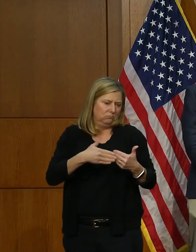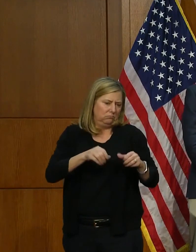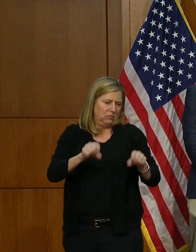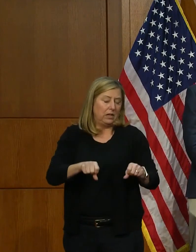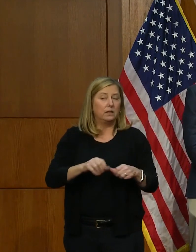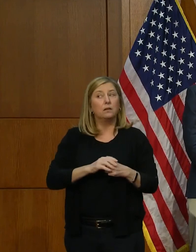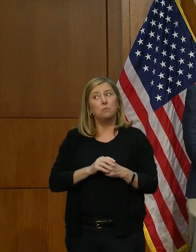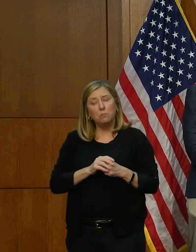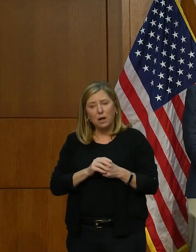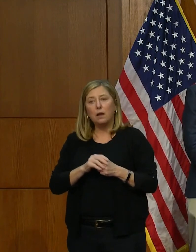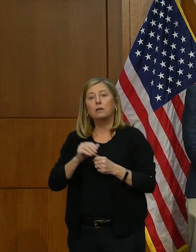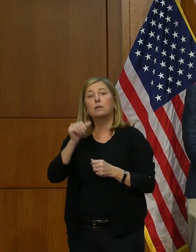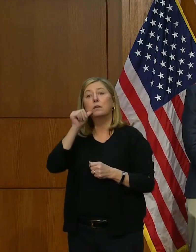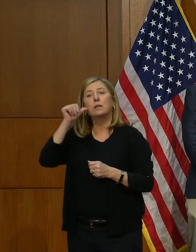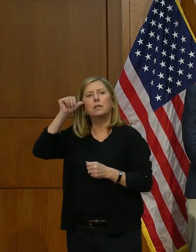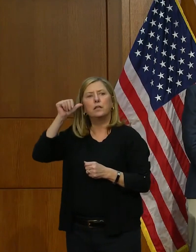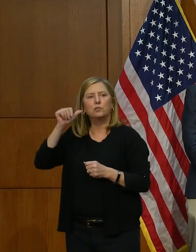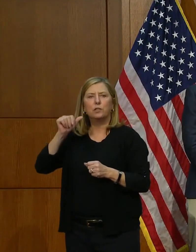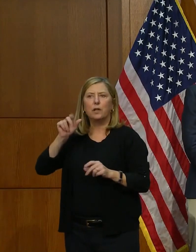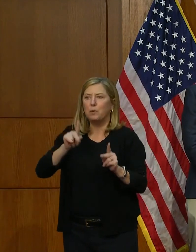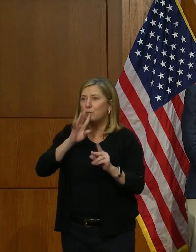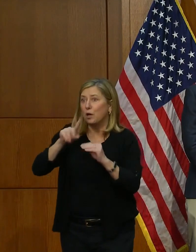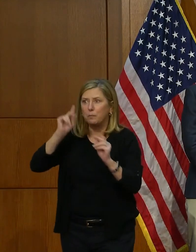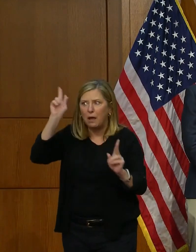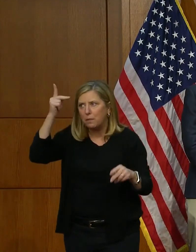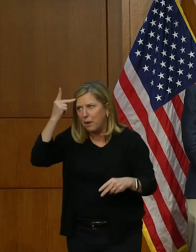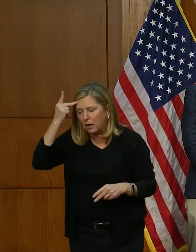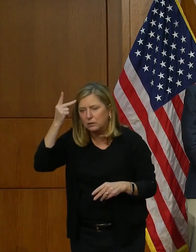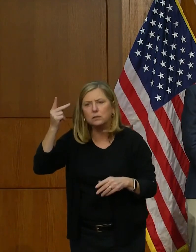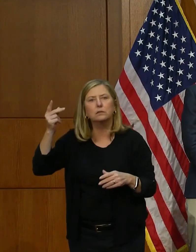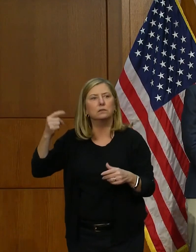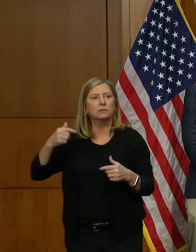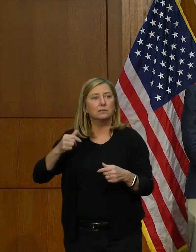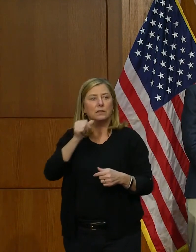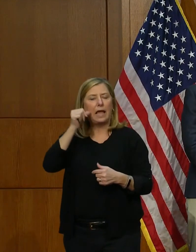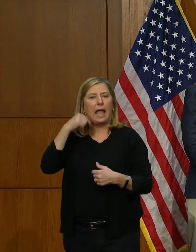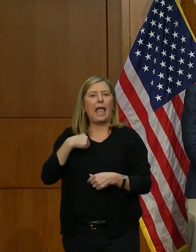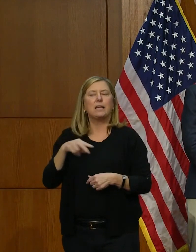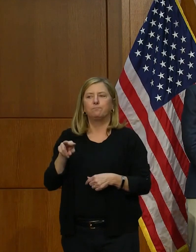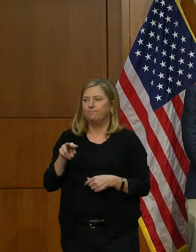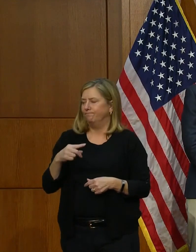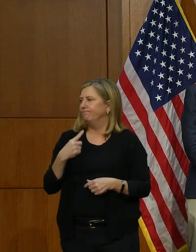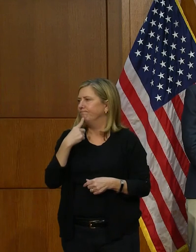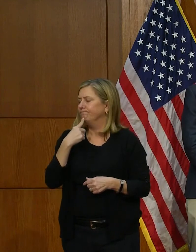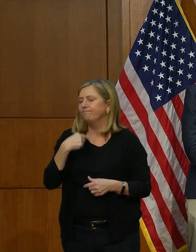TO MAKE BETWEEN NOW AND RECONVENE SESSION. BUT I WILL NOTE YESTERDAY AND FOLKS TALK